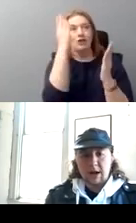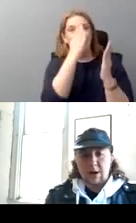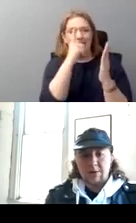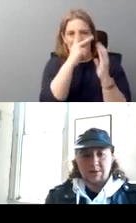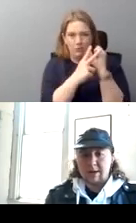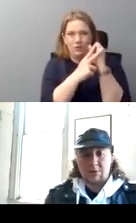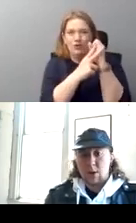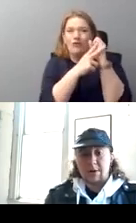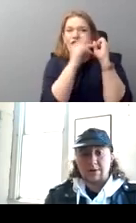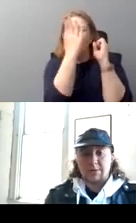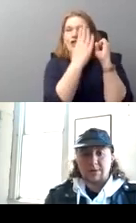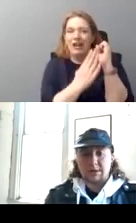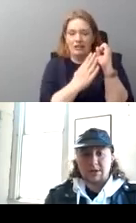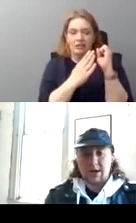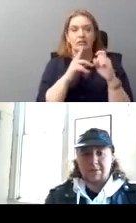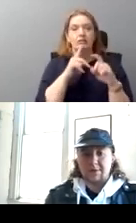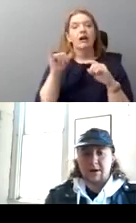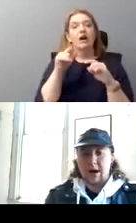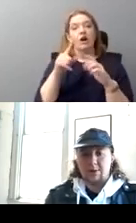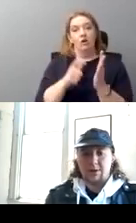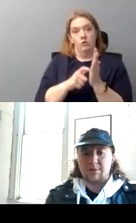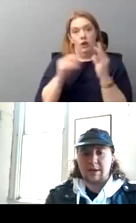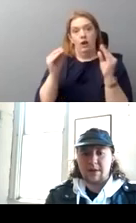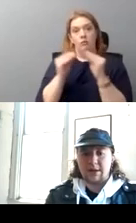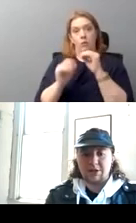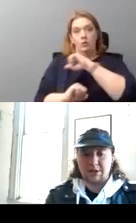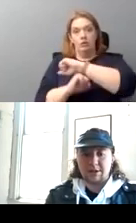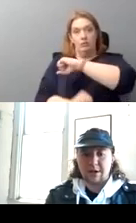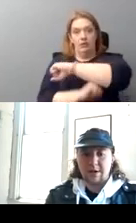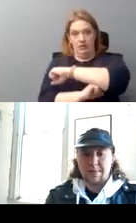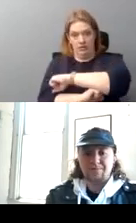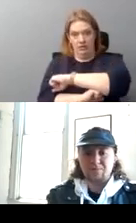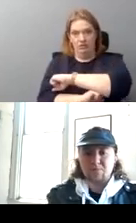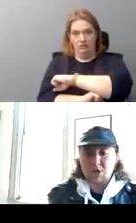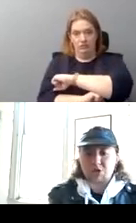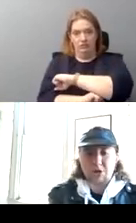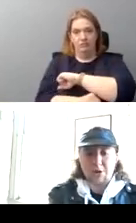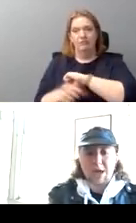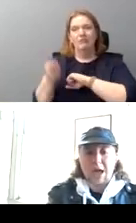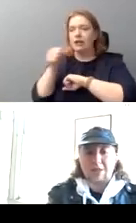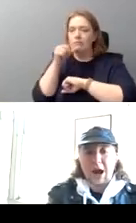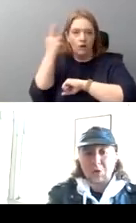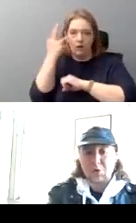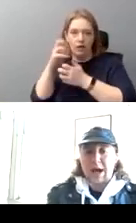the house required stabilization after Ireland undermined the foundation. So the house would